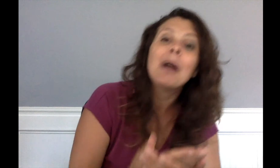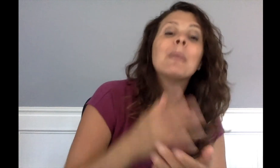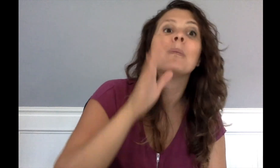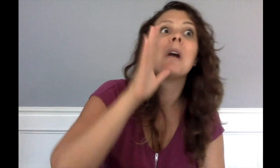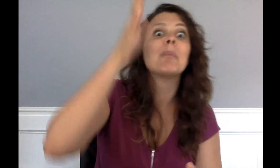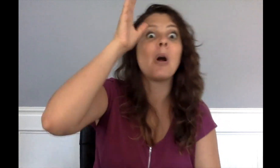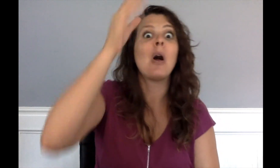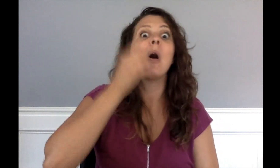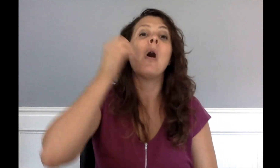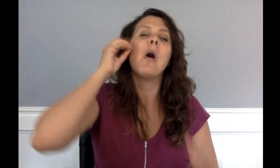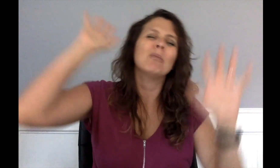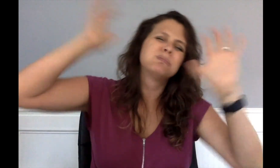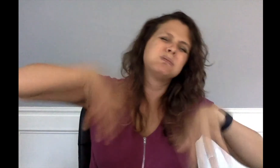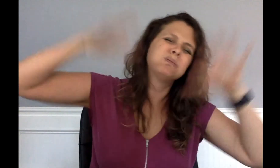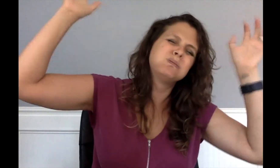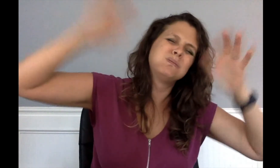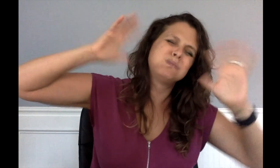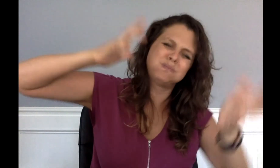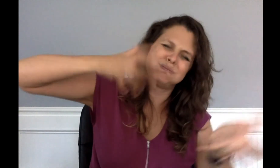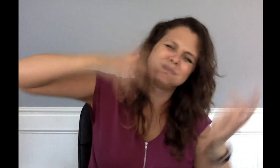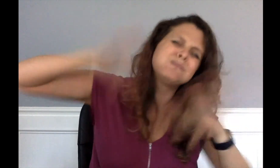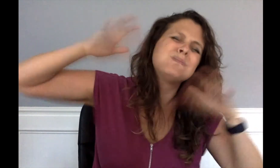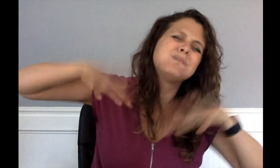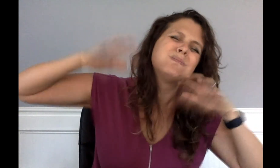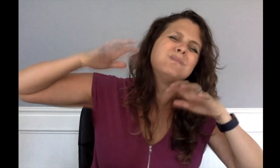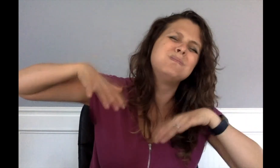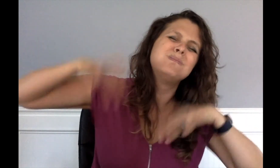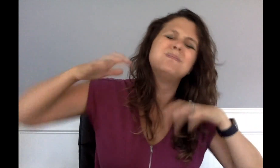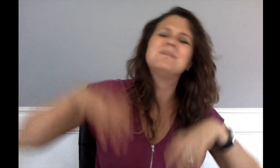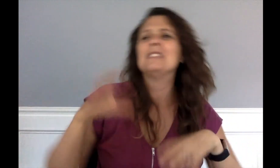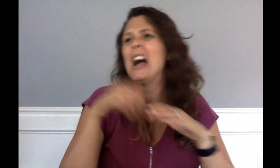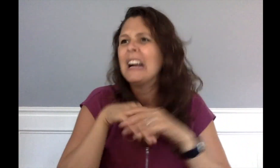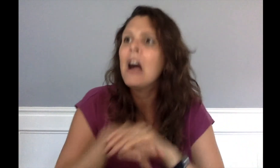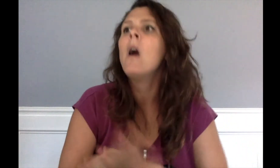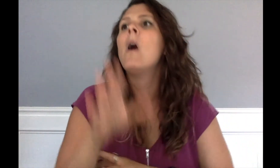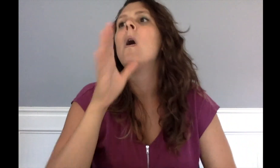and then, just as he reached his grandparents' front door, poured.